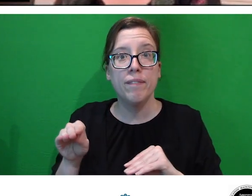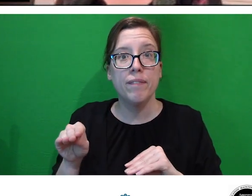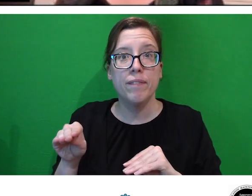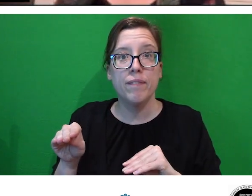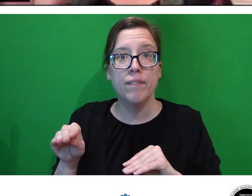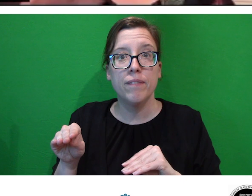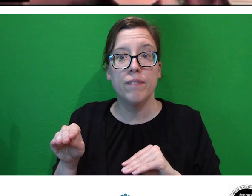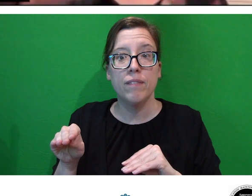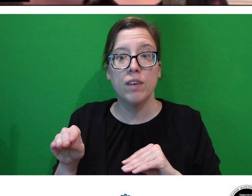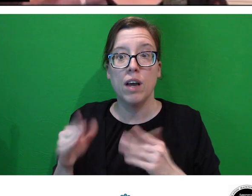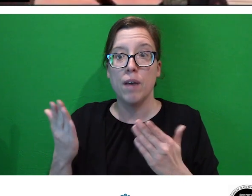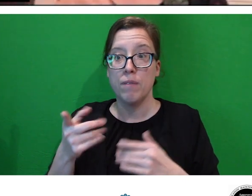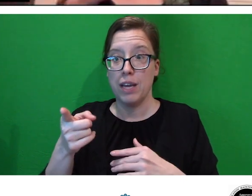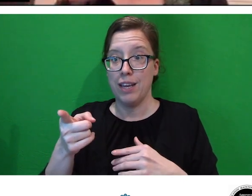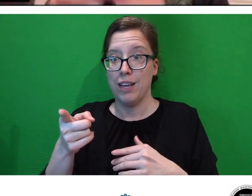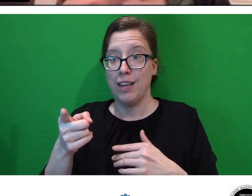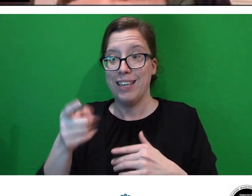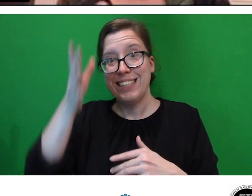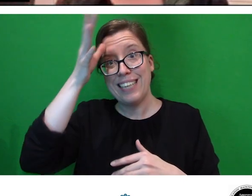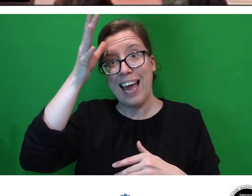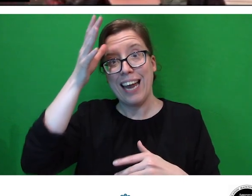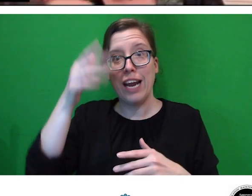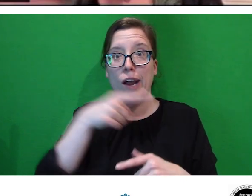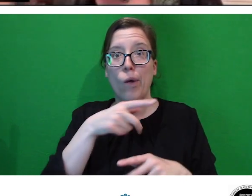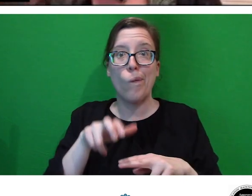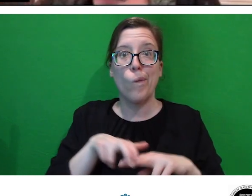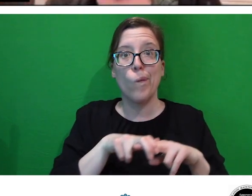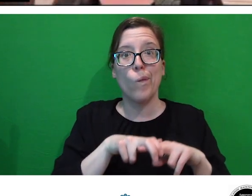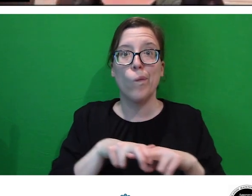probably not going to sign it. He's not going to talk it. He's not going to draw it.